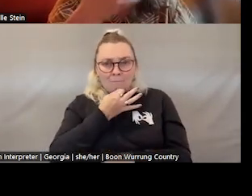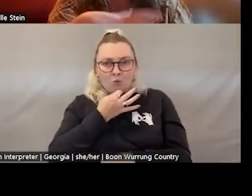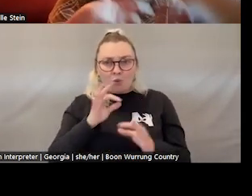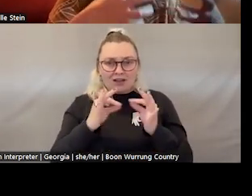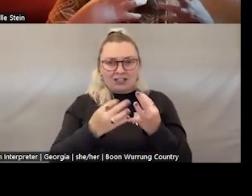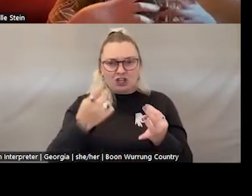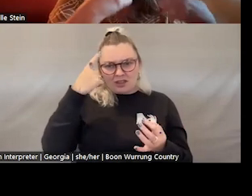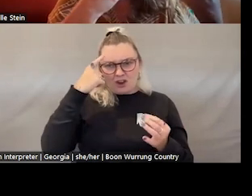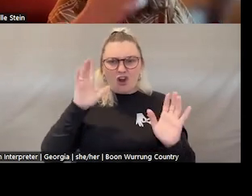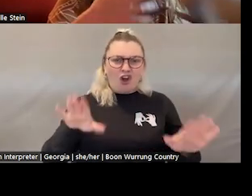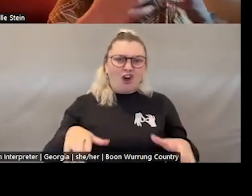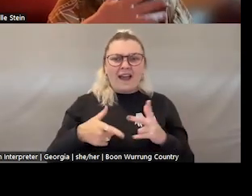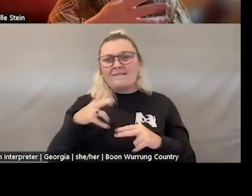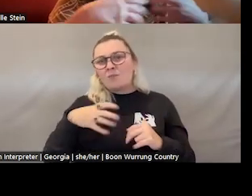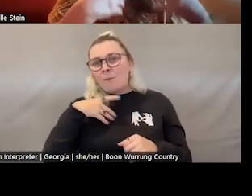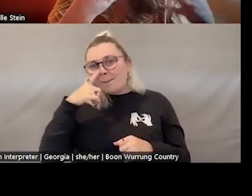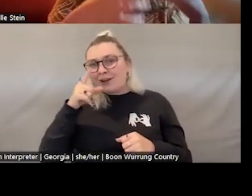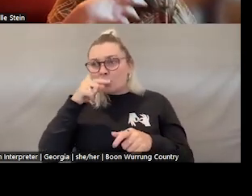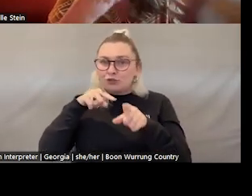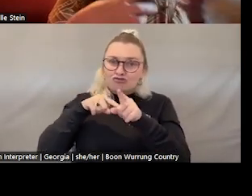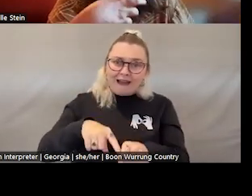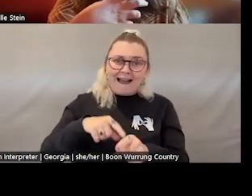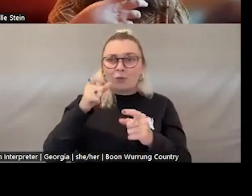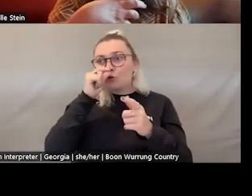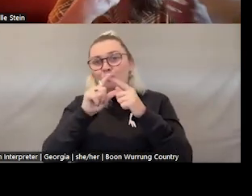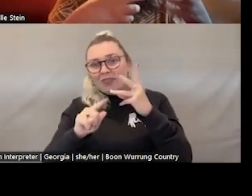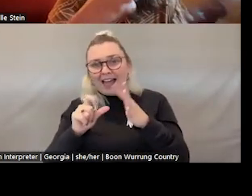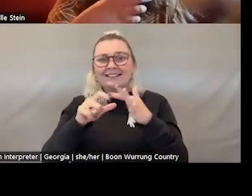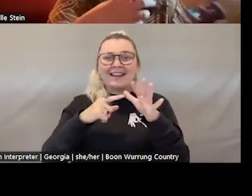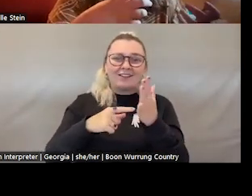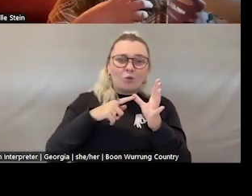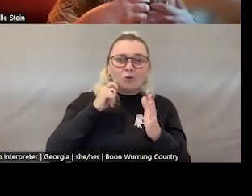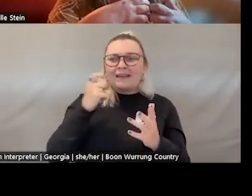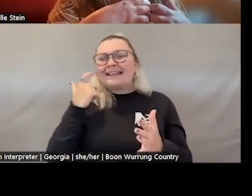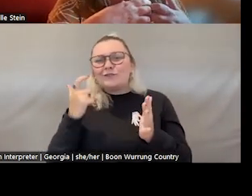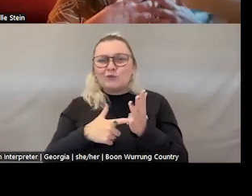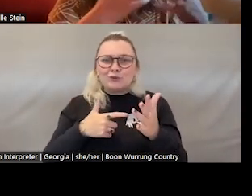if we had more personnel we contract The data would be easy to keep up-to-date,